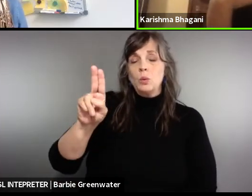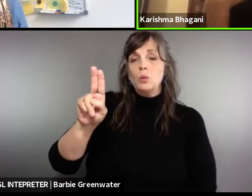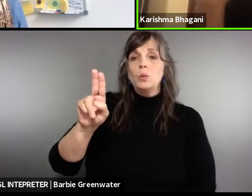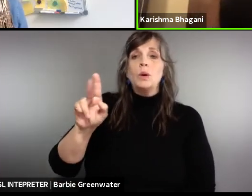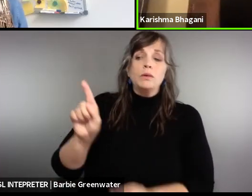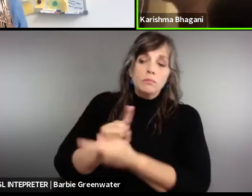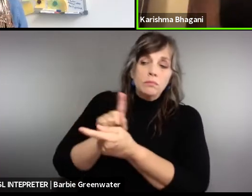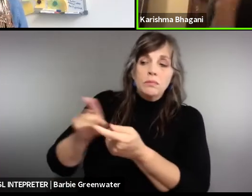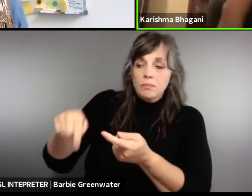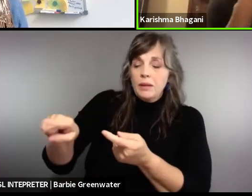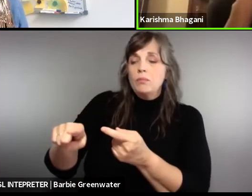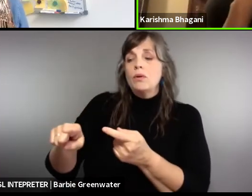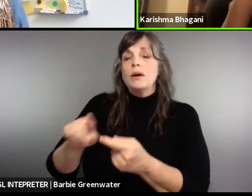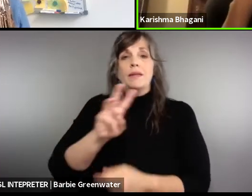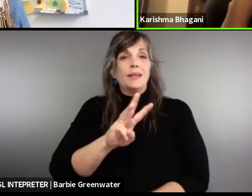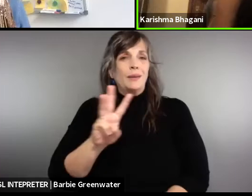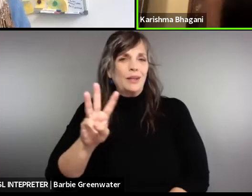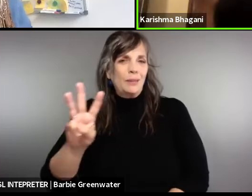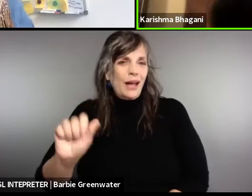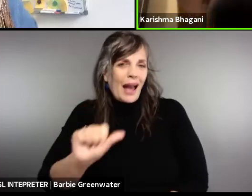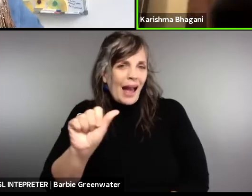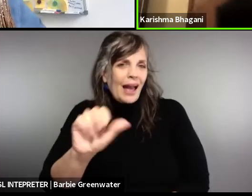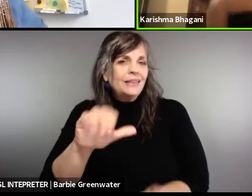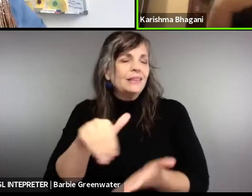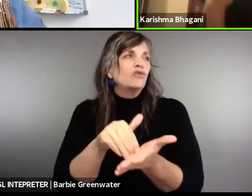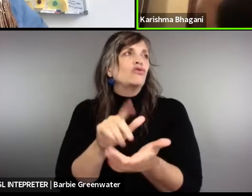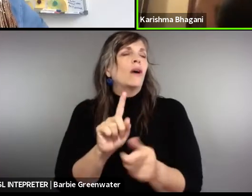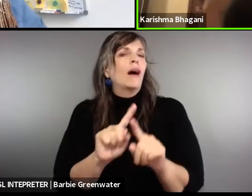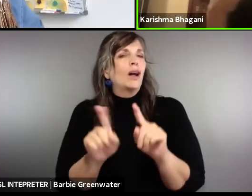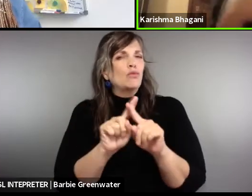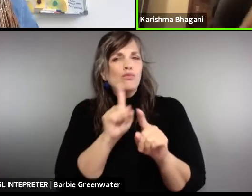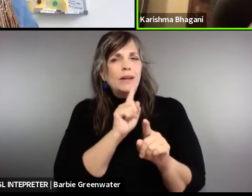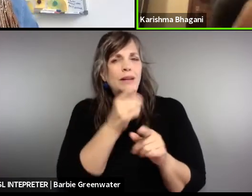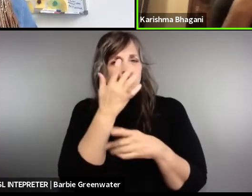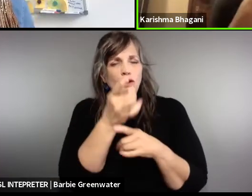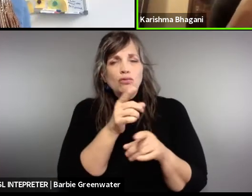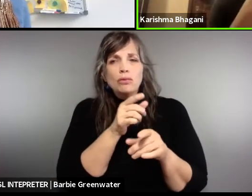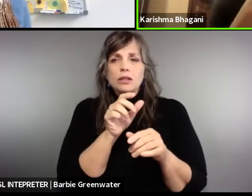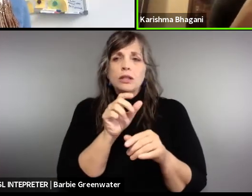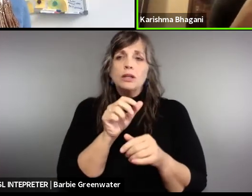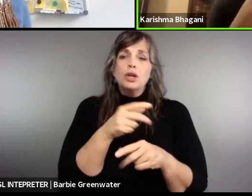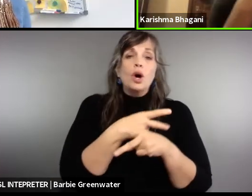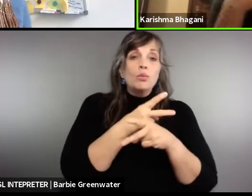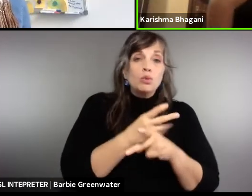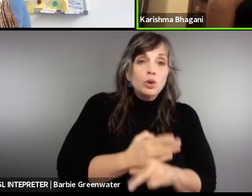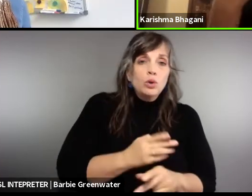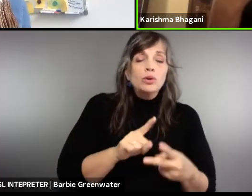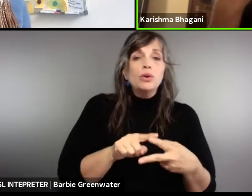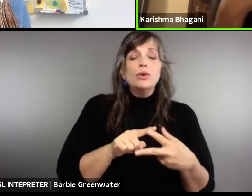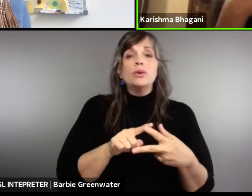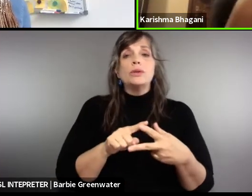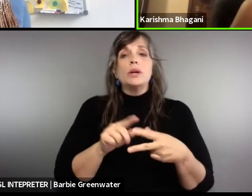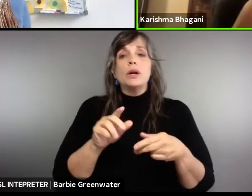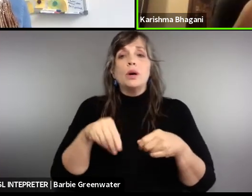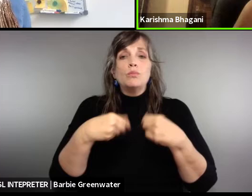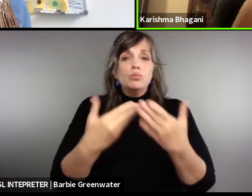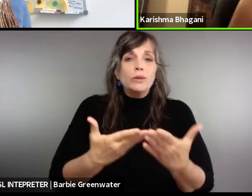at the Abu Dhabi Art Center and a lot of other really, really interesting produces, presenters just to learn more about their journey and the process